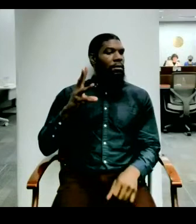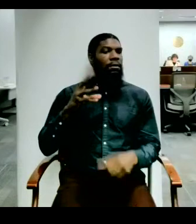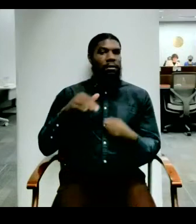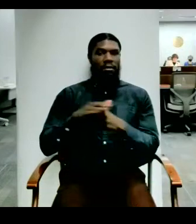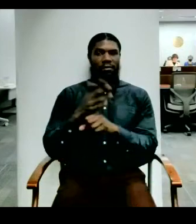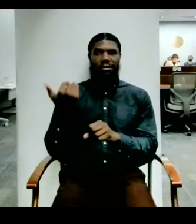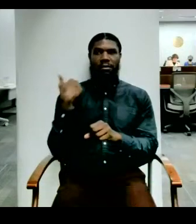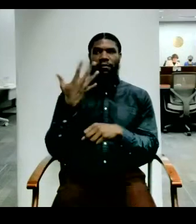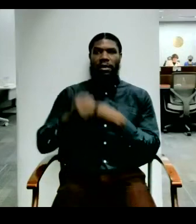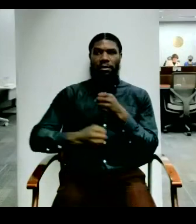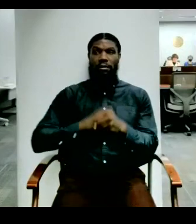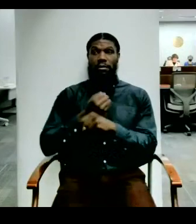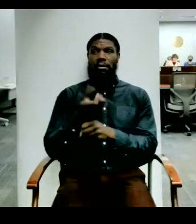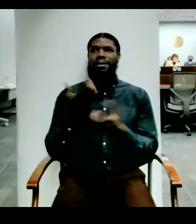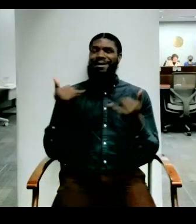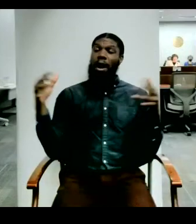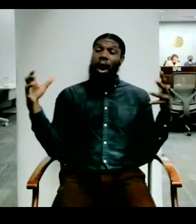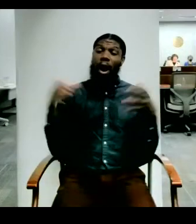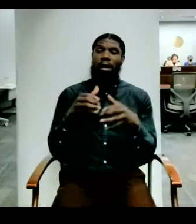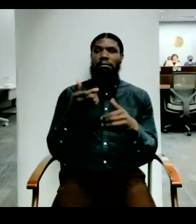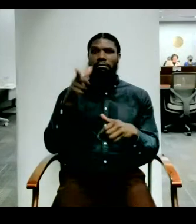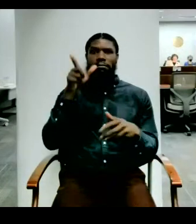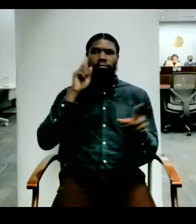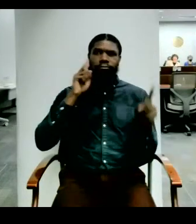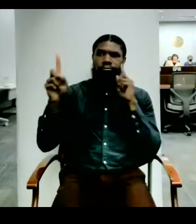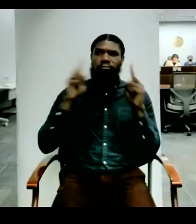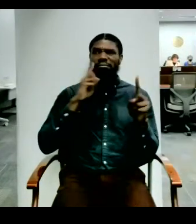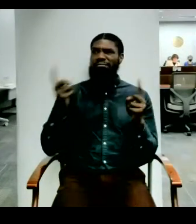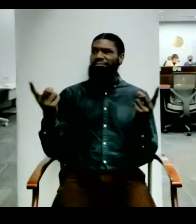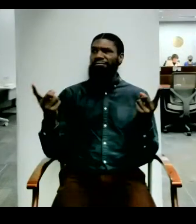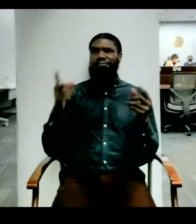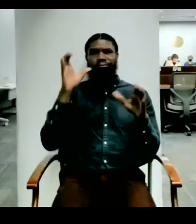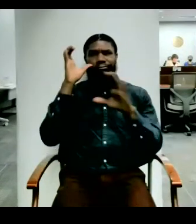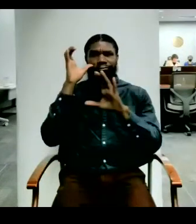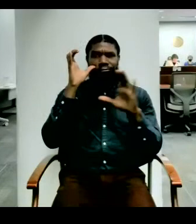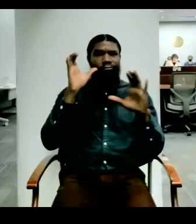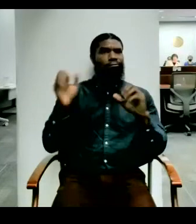we're here today to hear once again from a broad range of stakeholders as